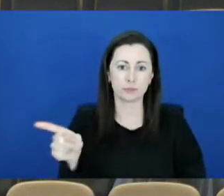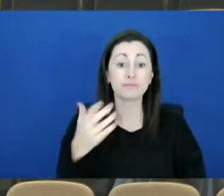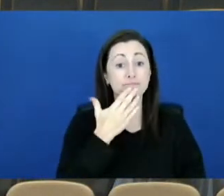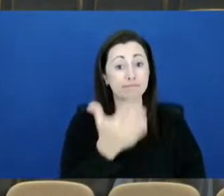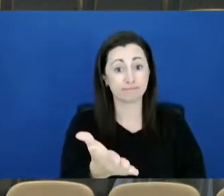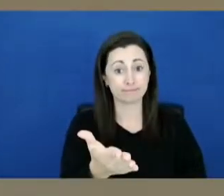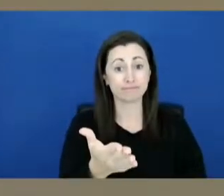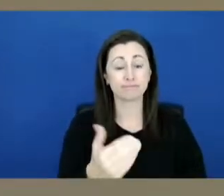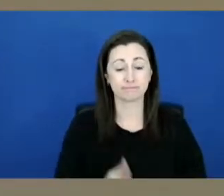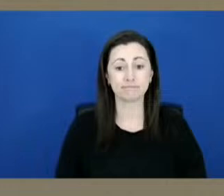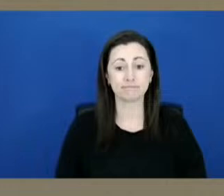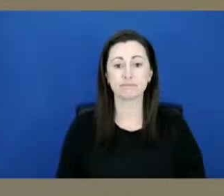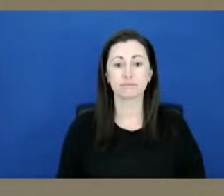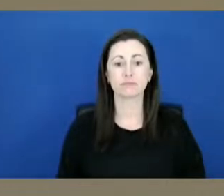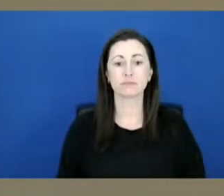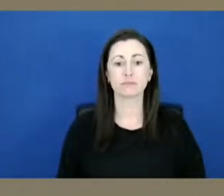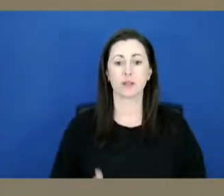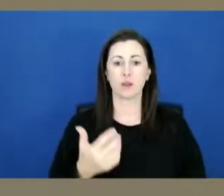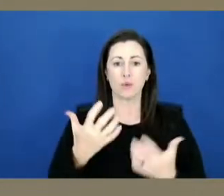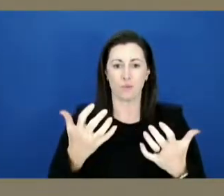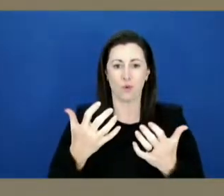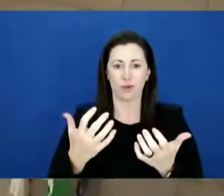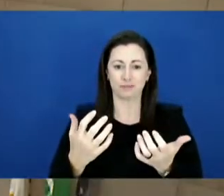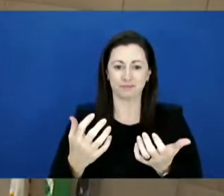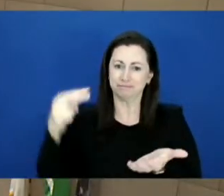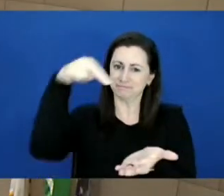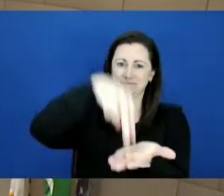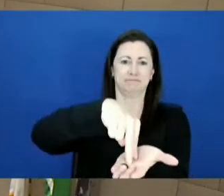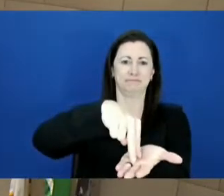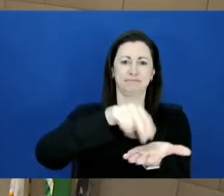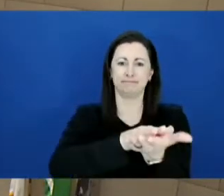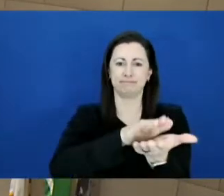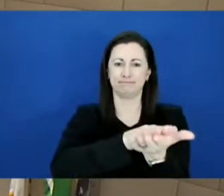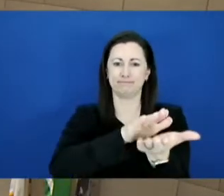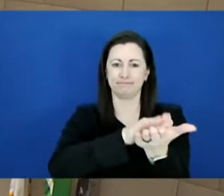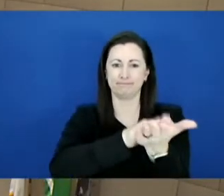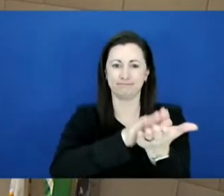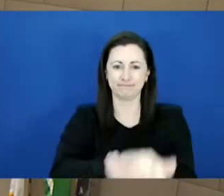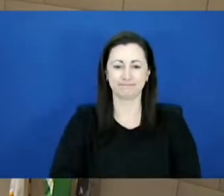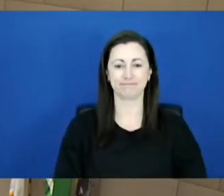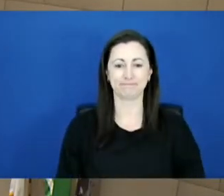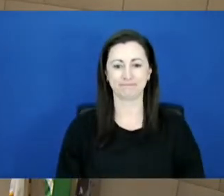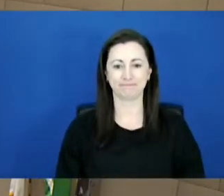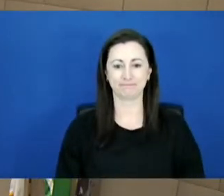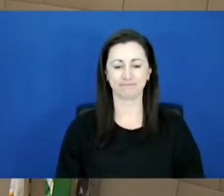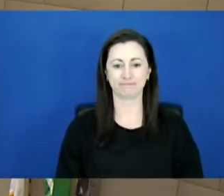AND APPRECIATES EACH AND EVERY ONE OF YOU.